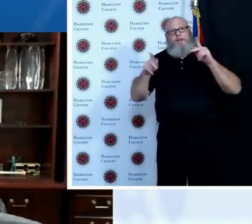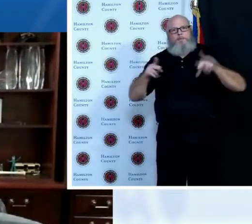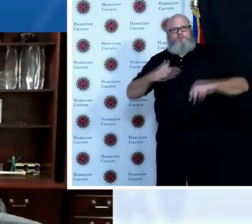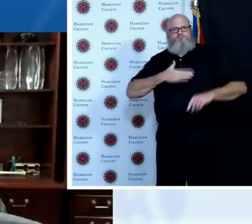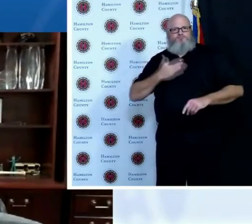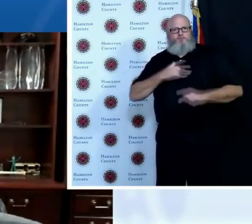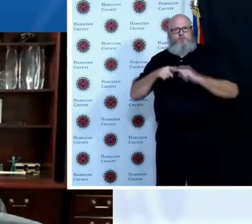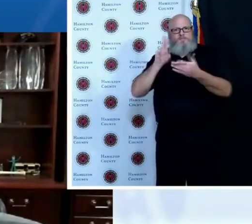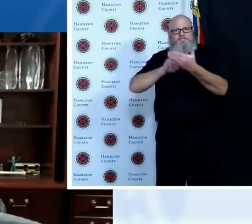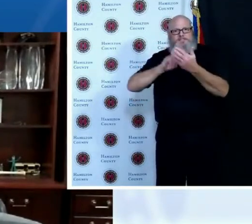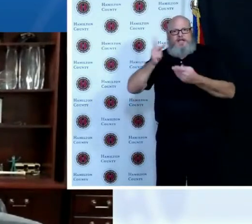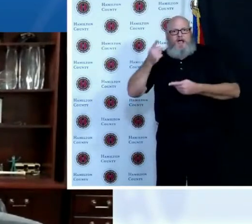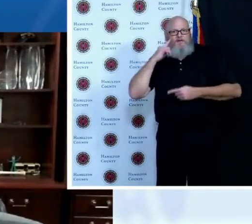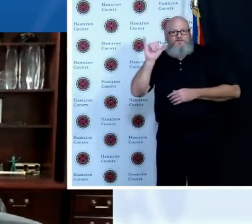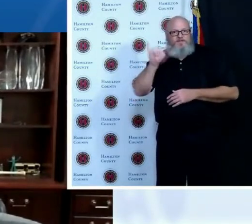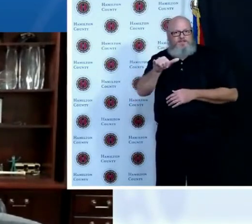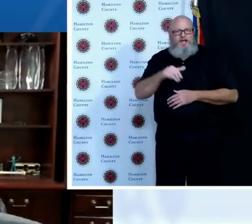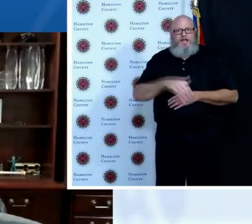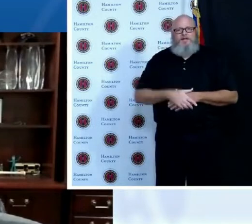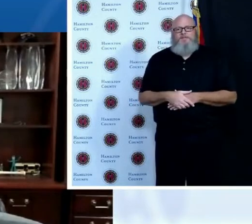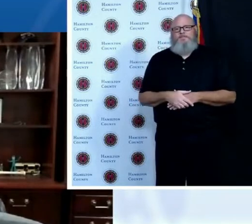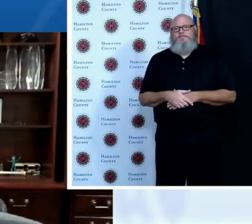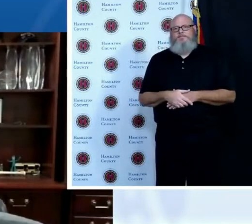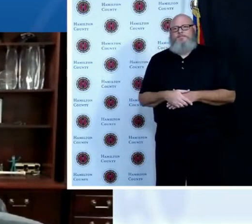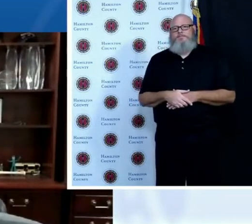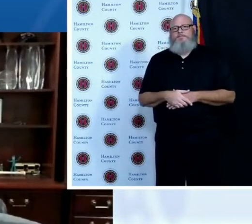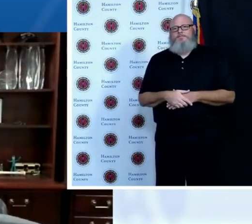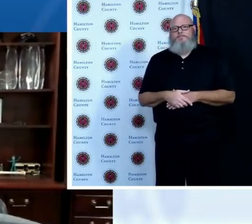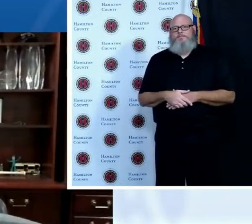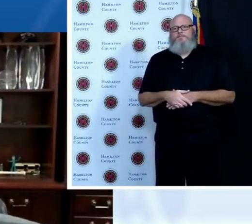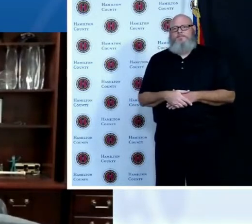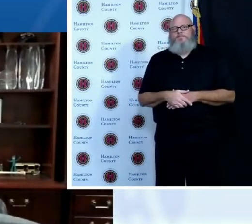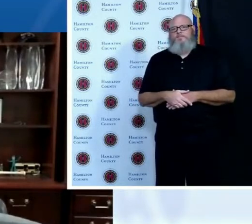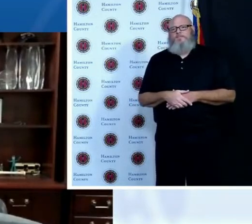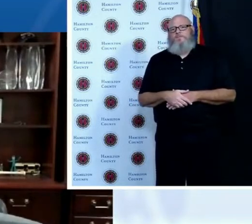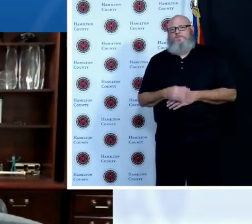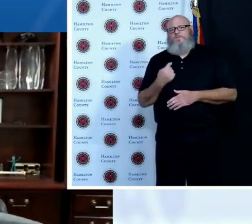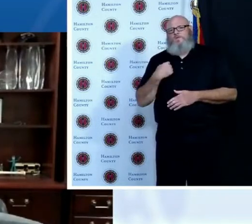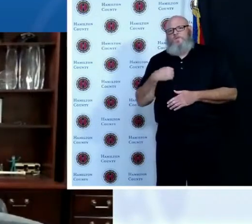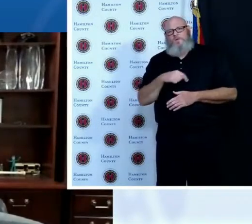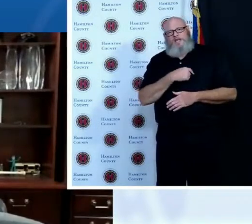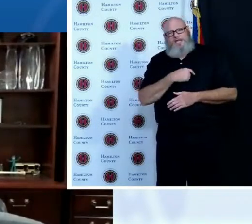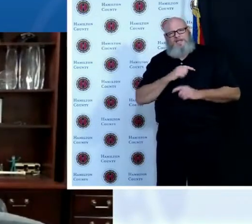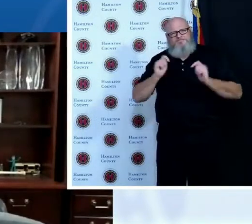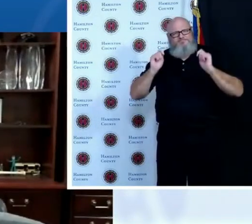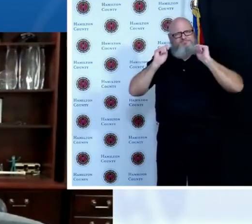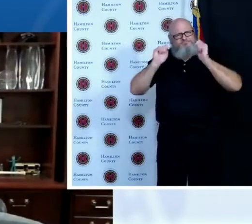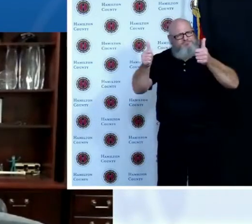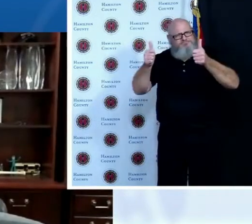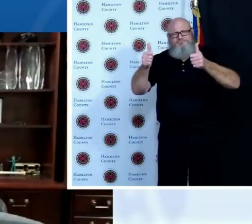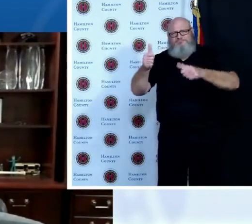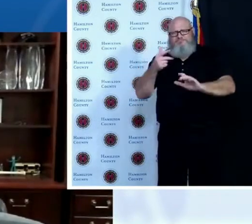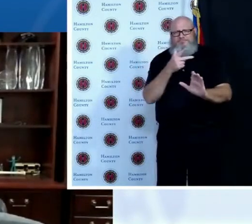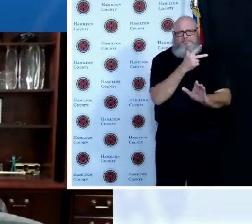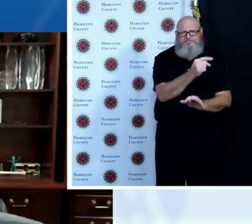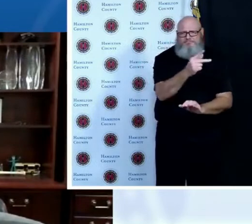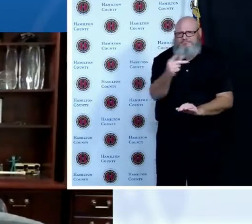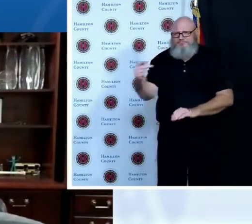our slots and we were able to quickly vaccinate over 5100 of our employees so far in distributing